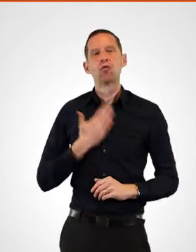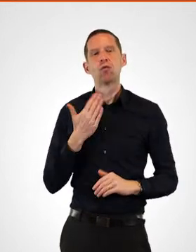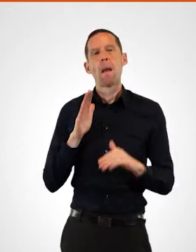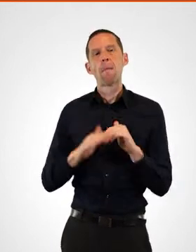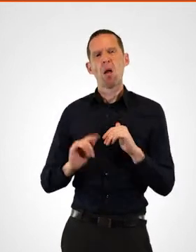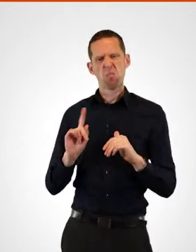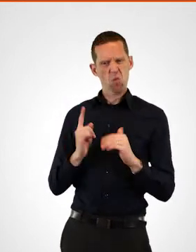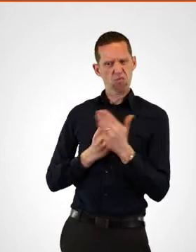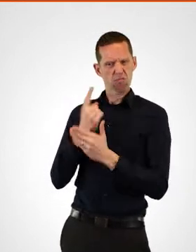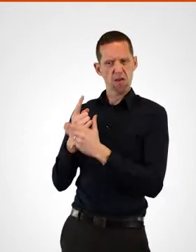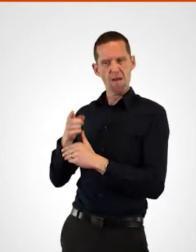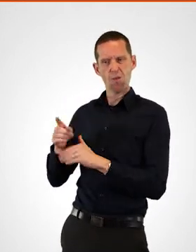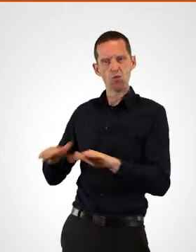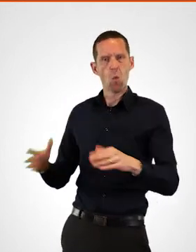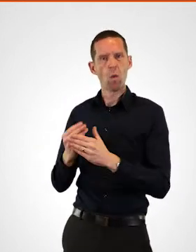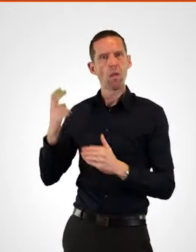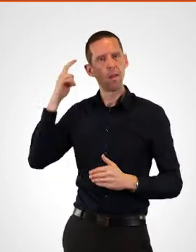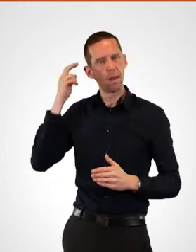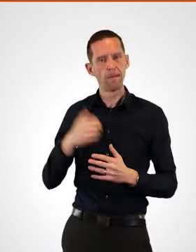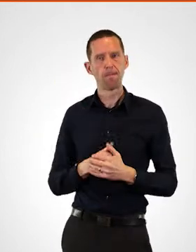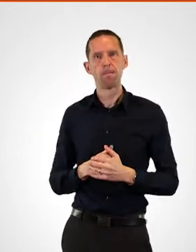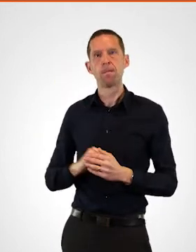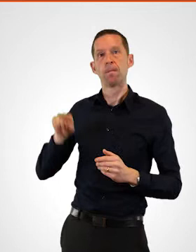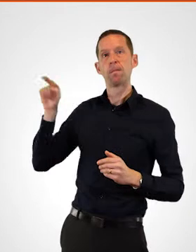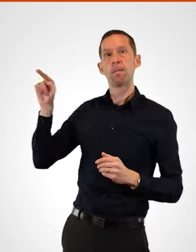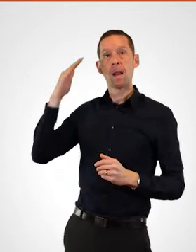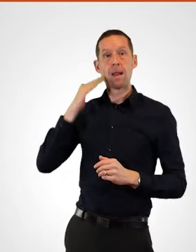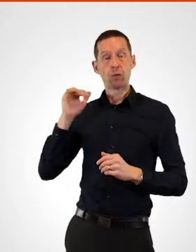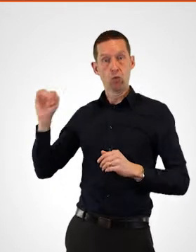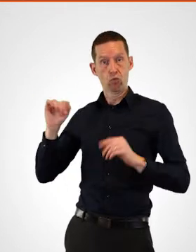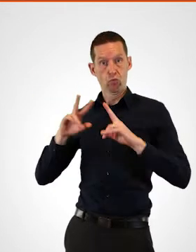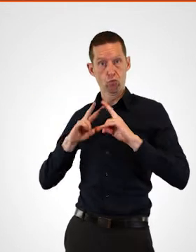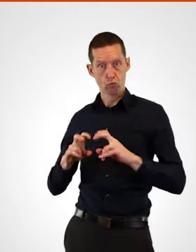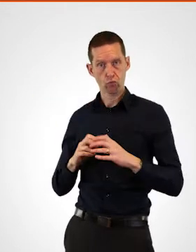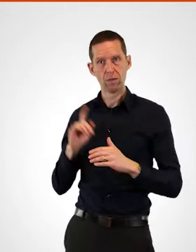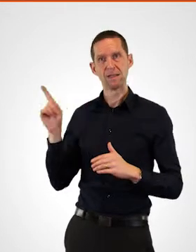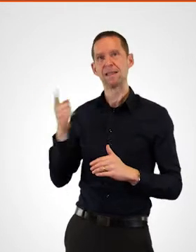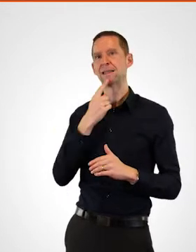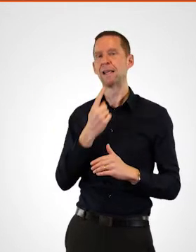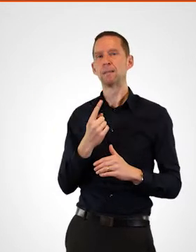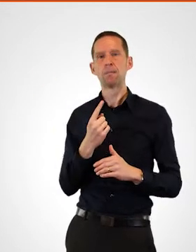for children with cochlear implants and what she suggests is that it's this time-varying